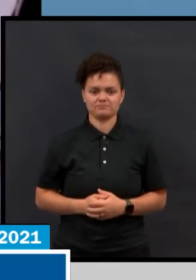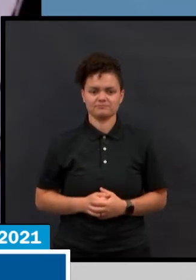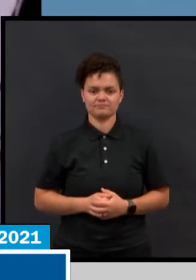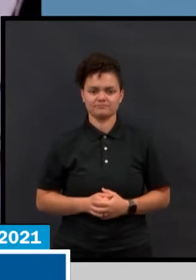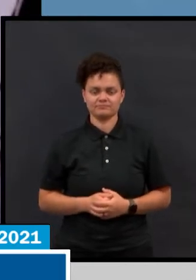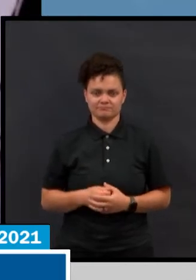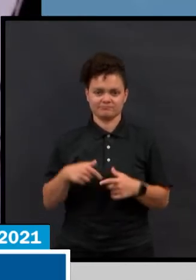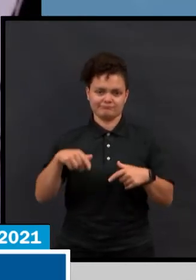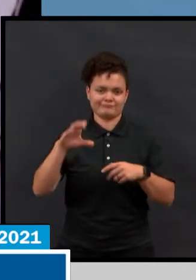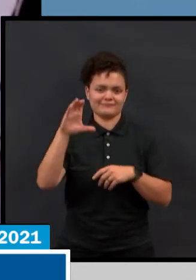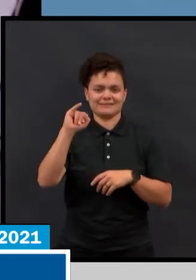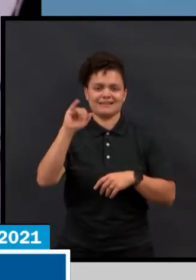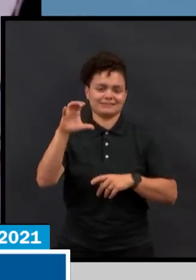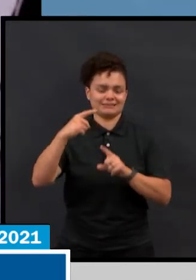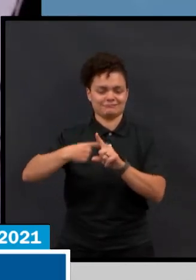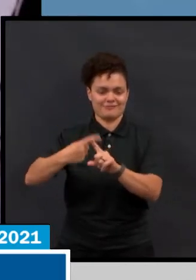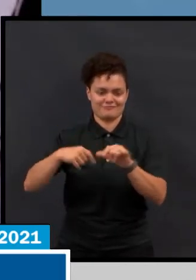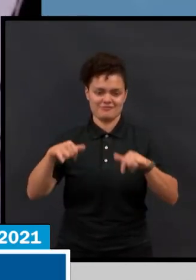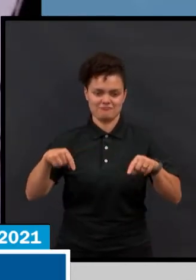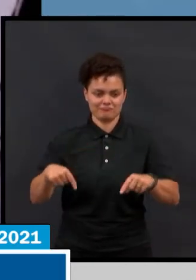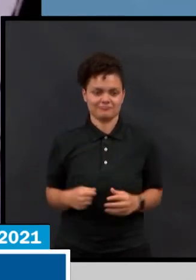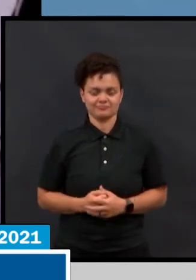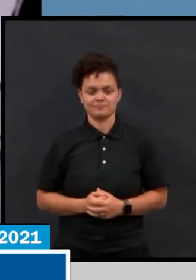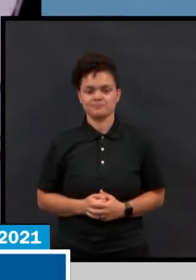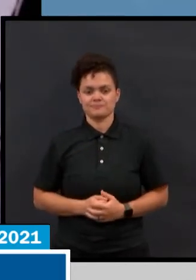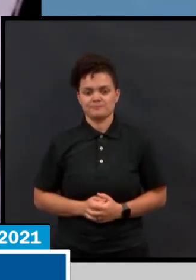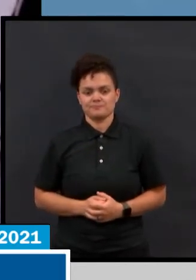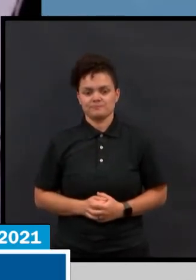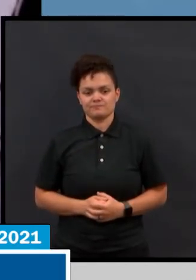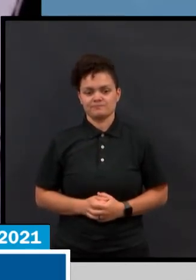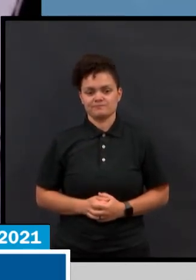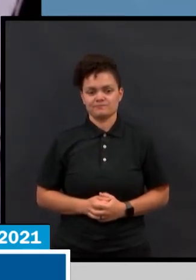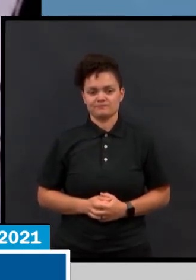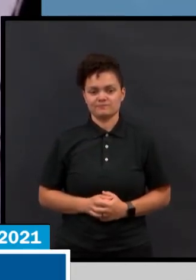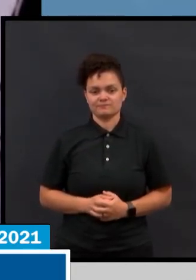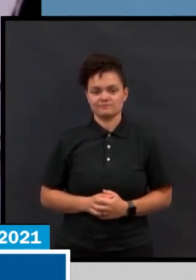in previous years the cic as we call it for short but it's the cabinet in the community has been in